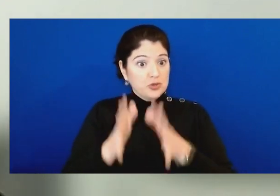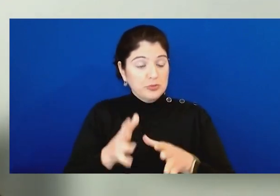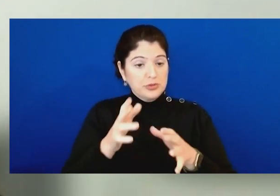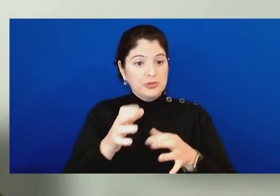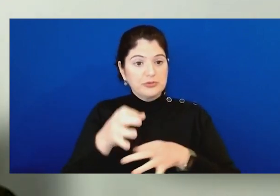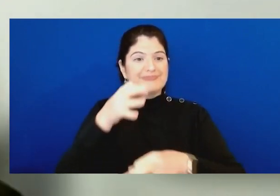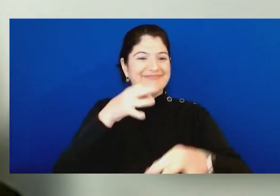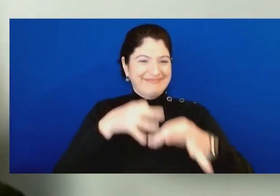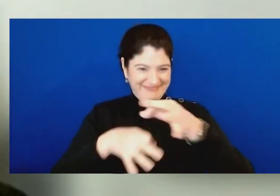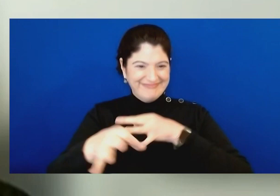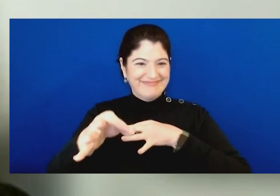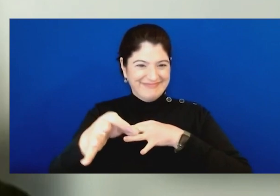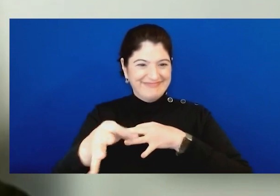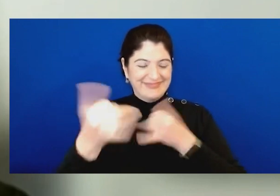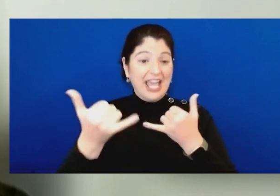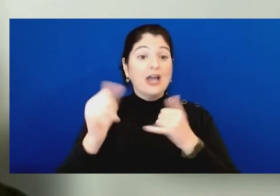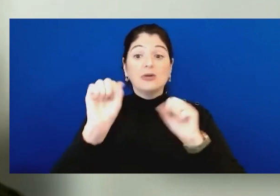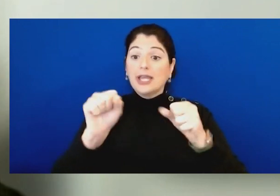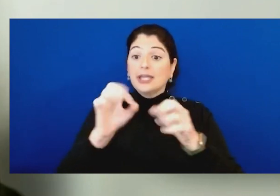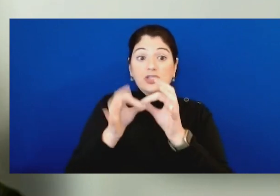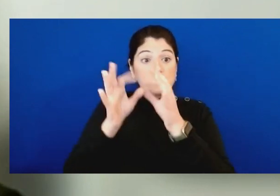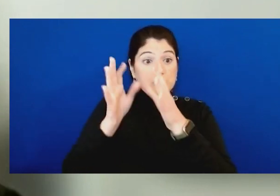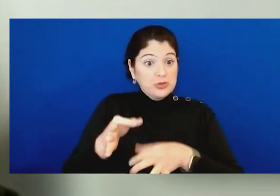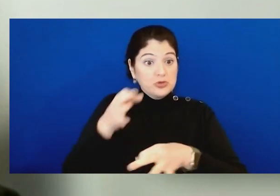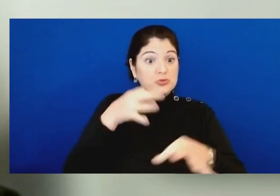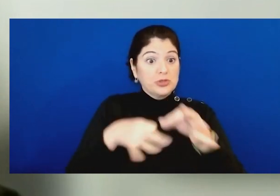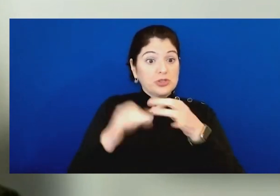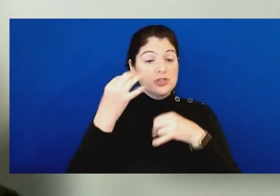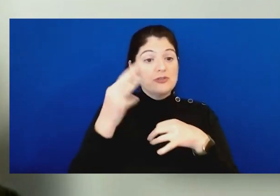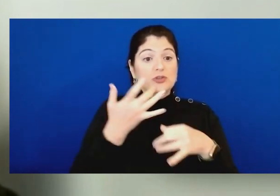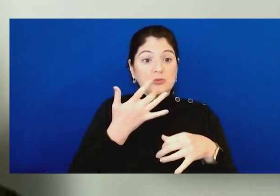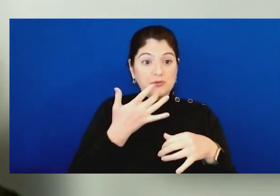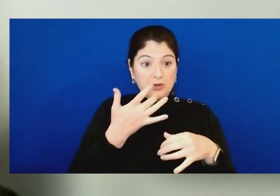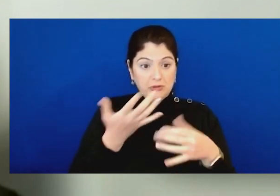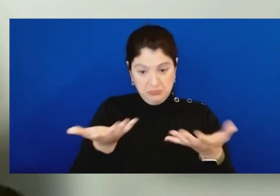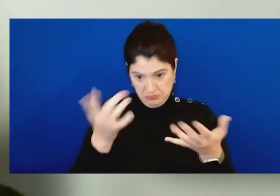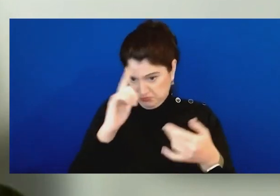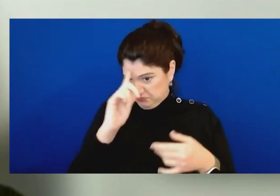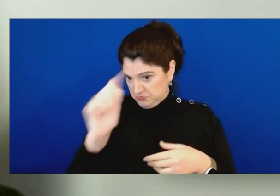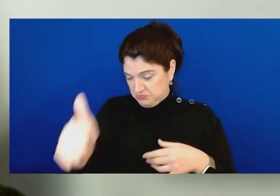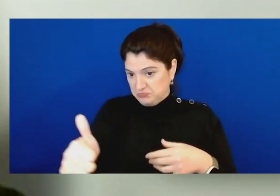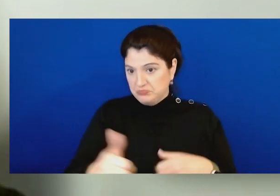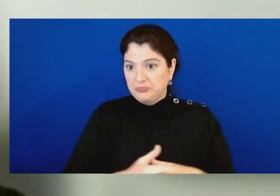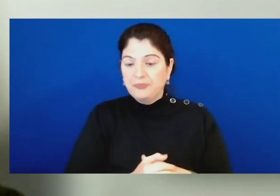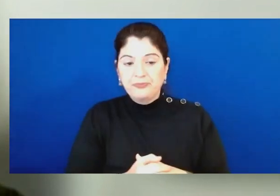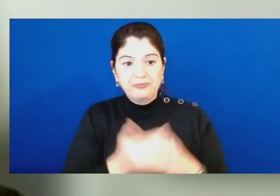so you can switch at this moment if you want to do so interpreters. And now over to you, Alejandro.